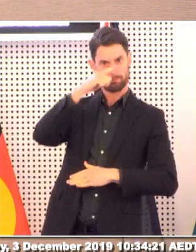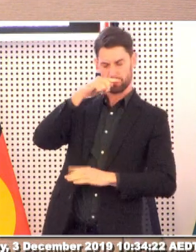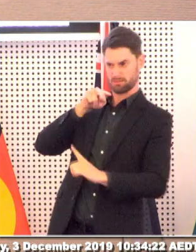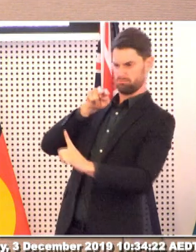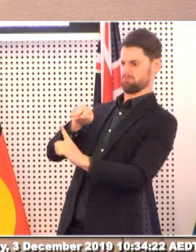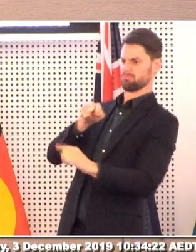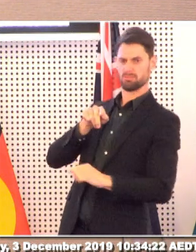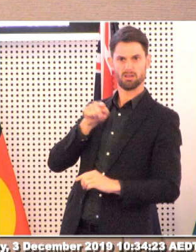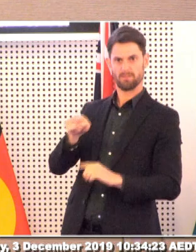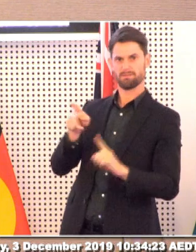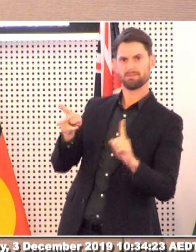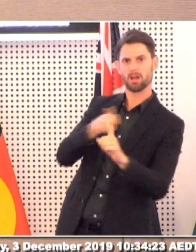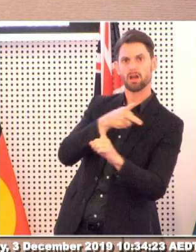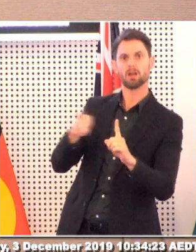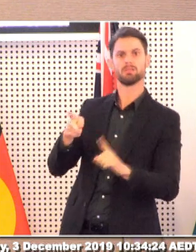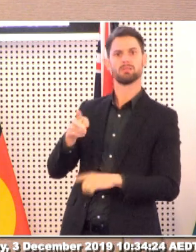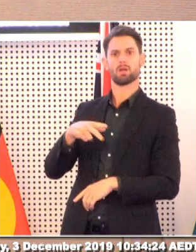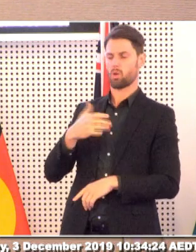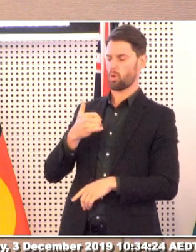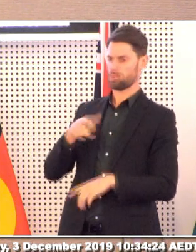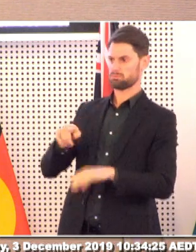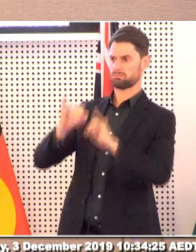towards staff or other co-residents.